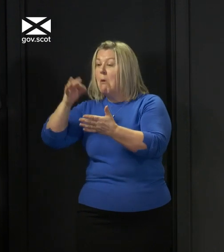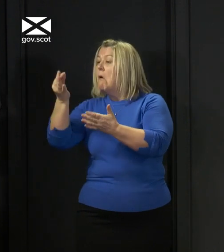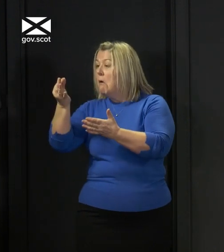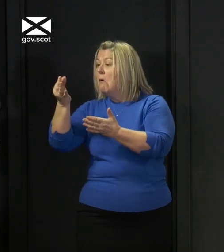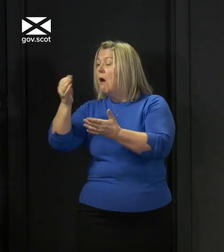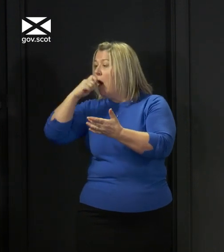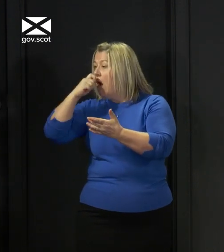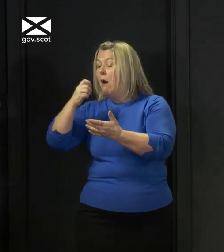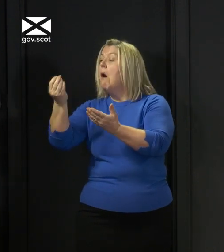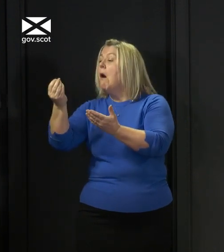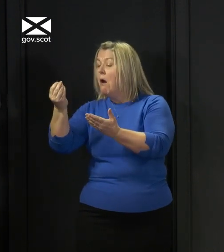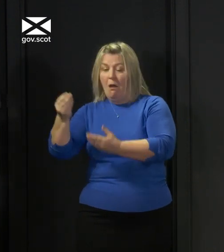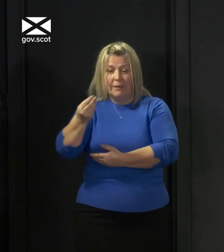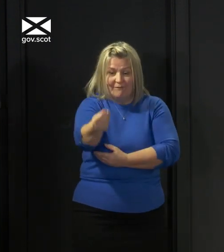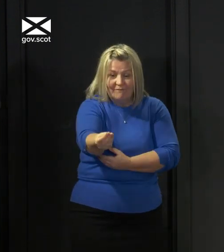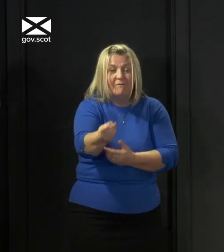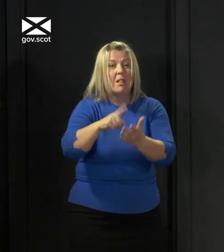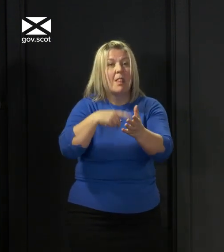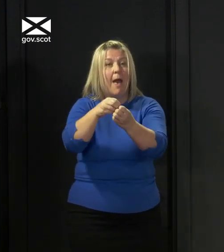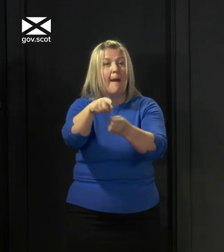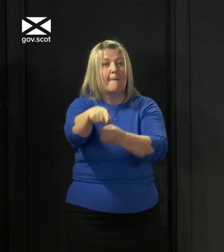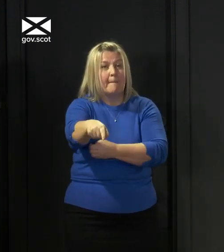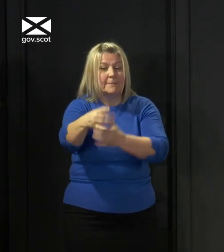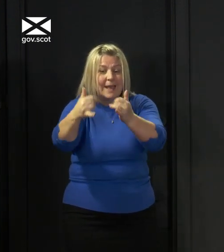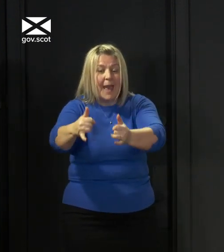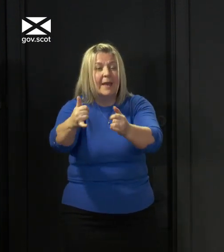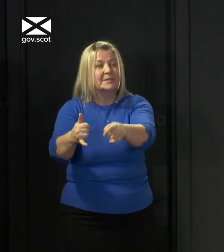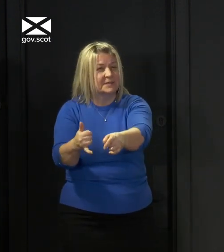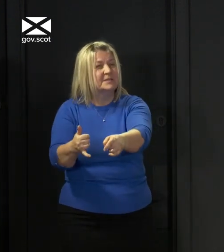to be done to make sure we are using that capacity to the maximum that has